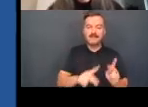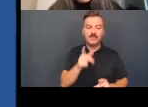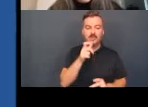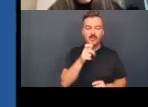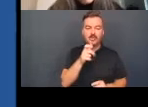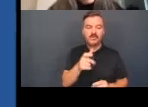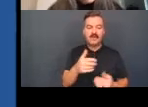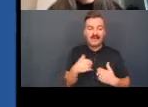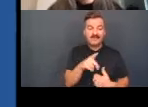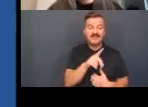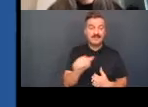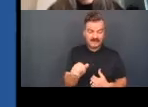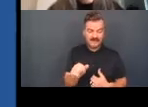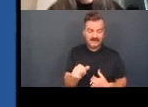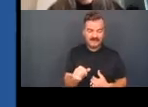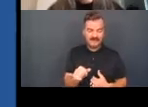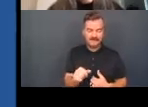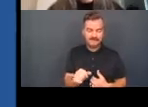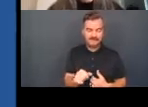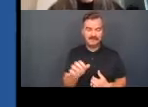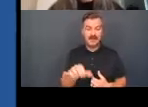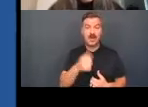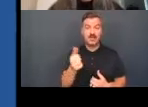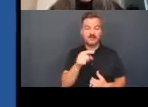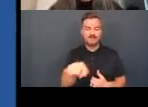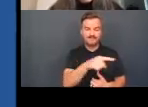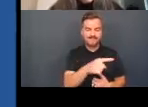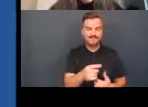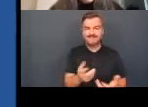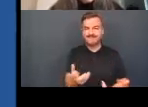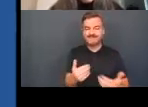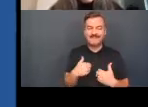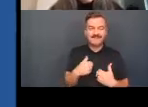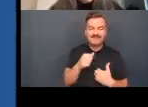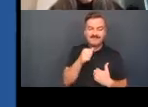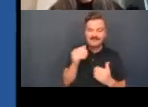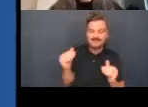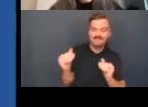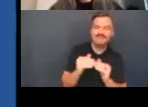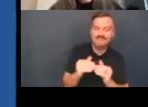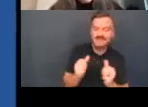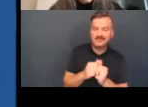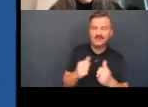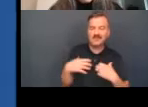with disabilities, and others who experience health inequities. For example, a patient